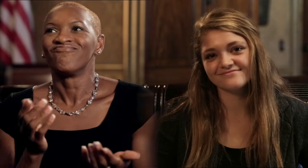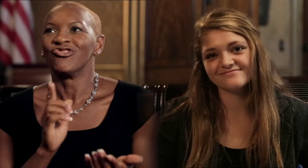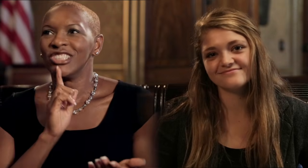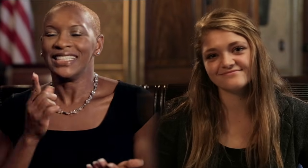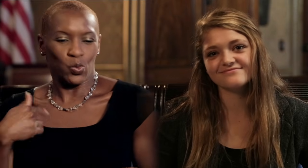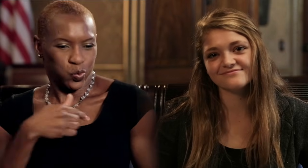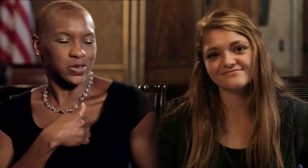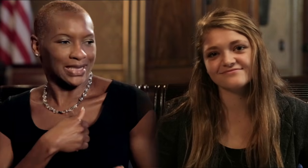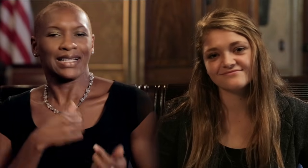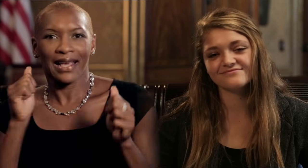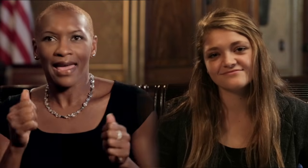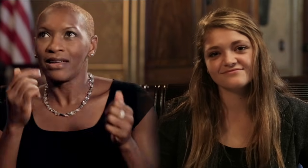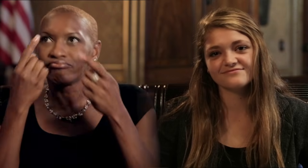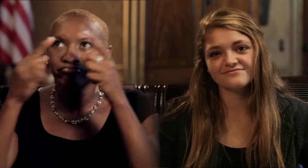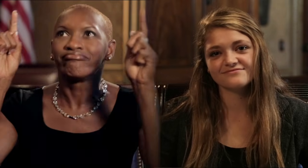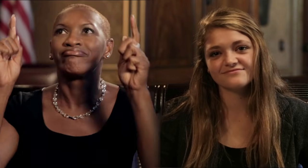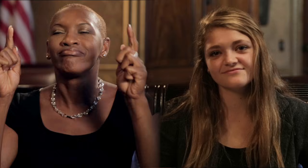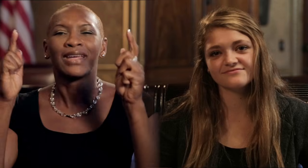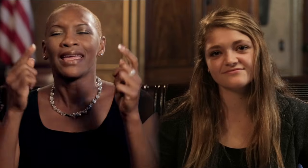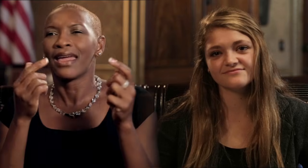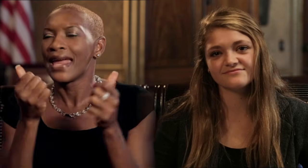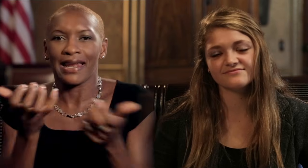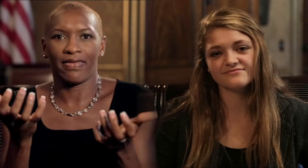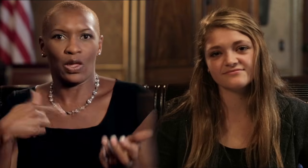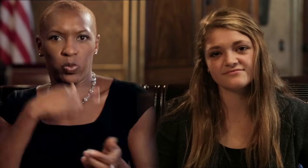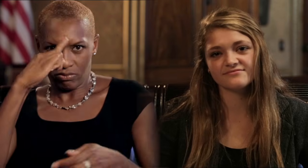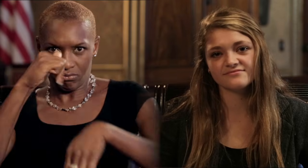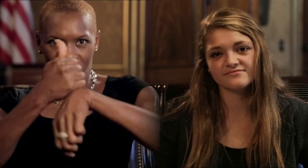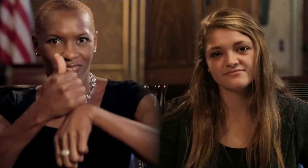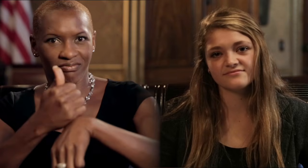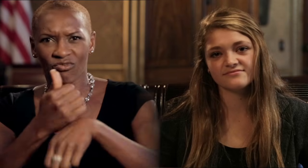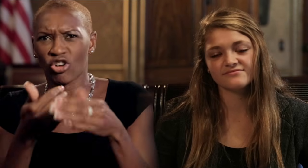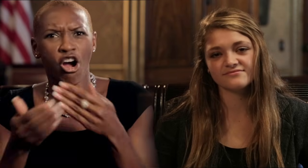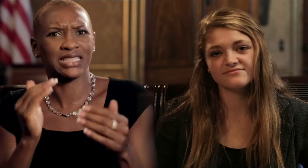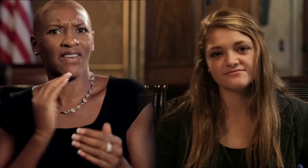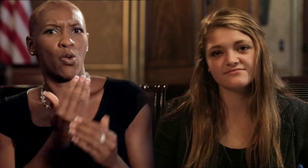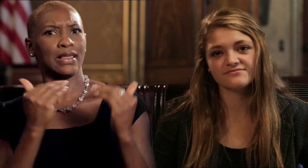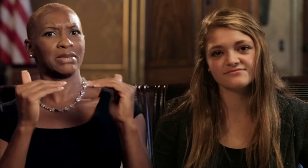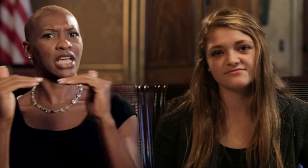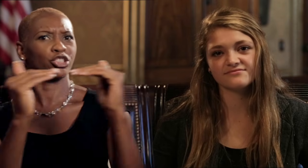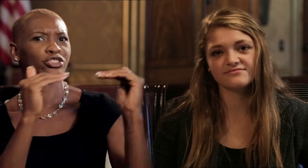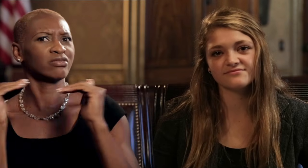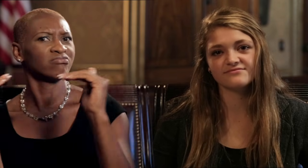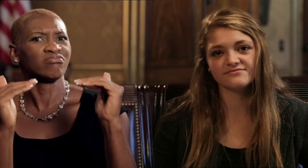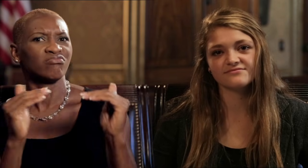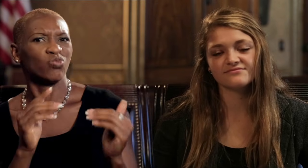we can accomplish anything that we put our mind to regardless of standards.